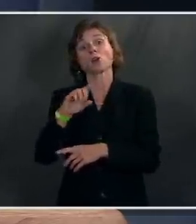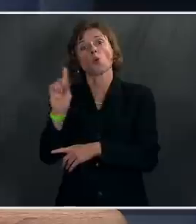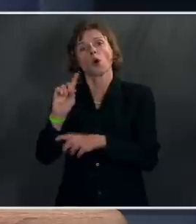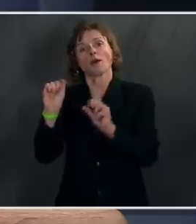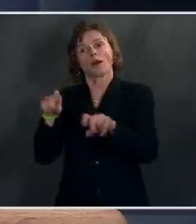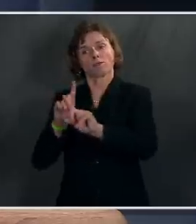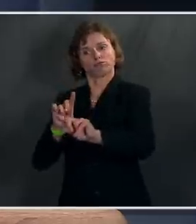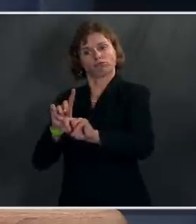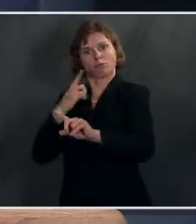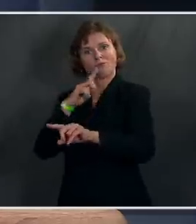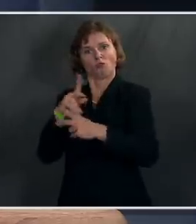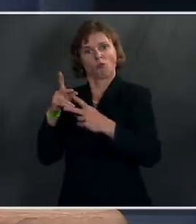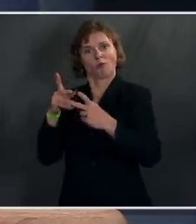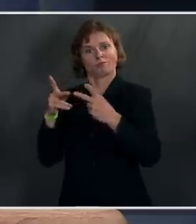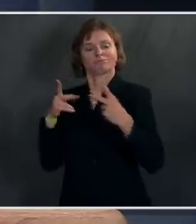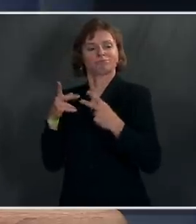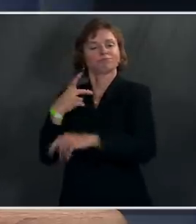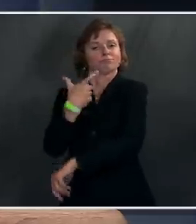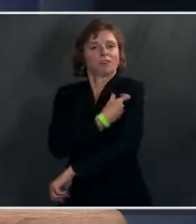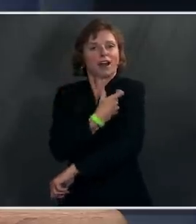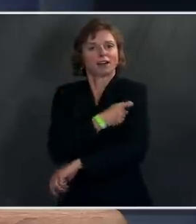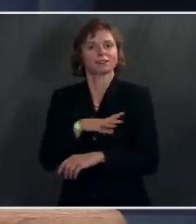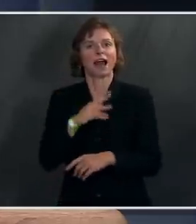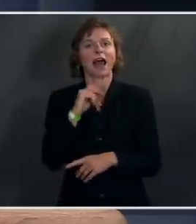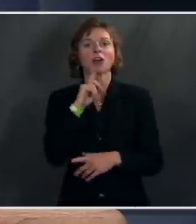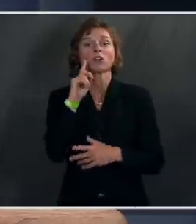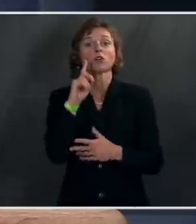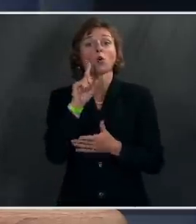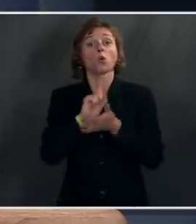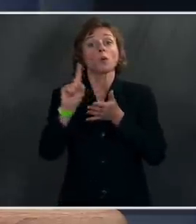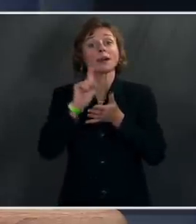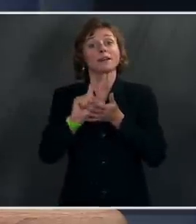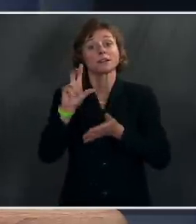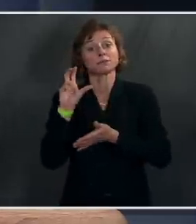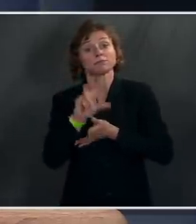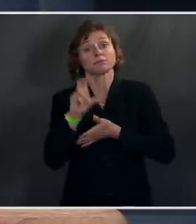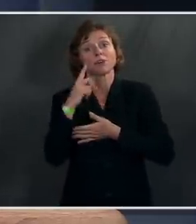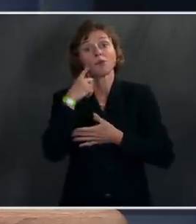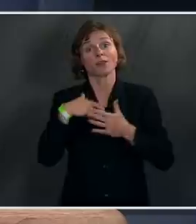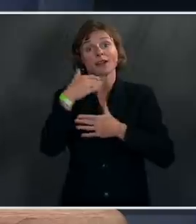vaccine allocation to the states for the next three weeks by an additional five percent